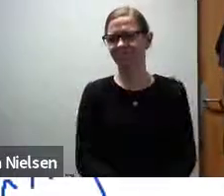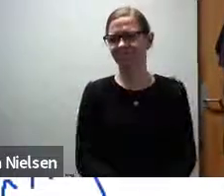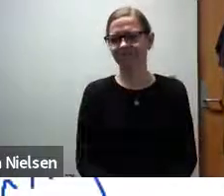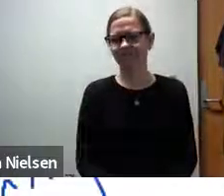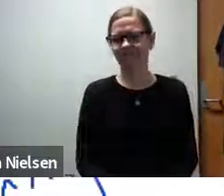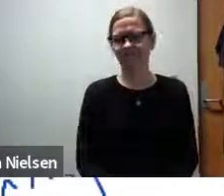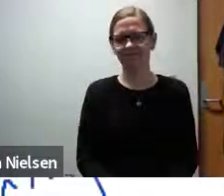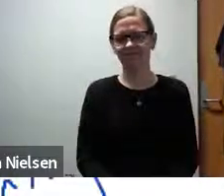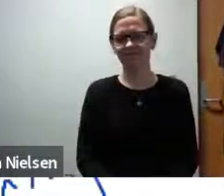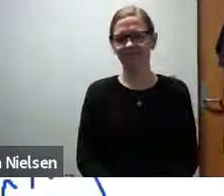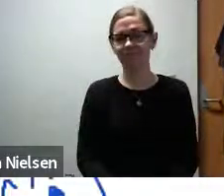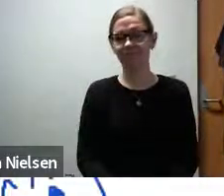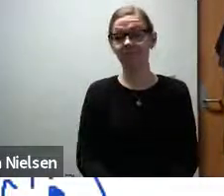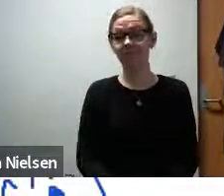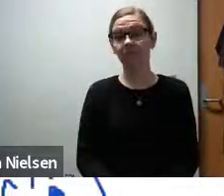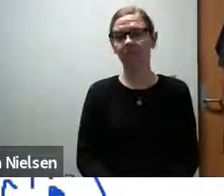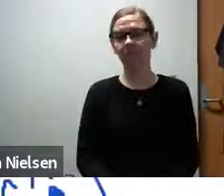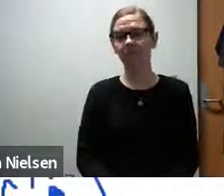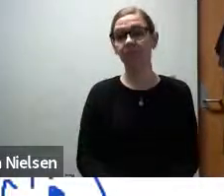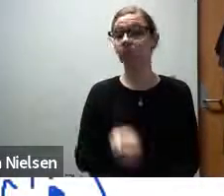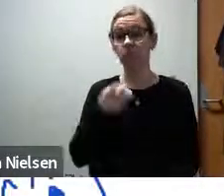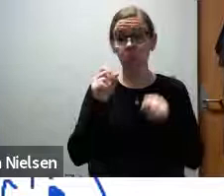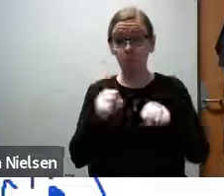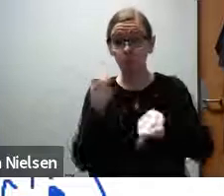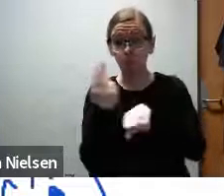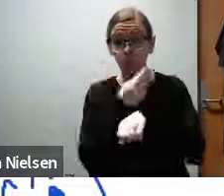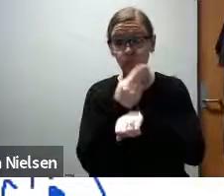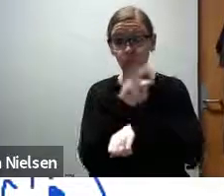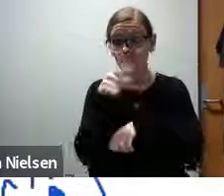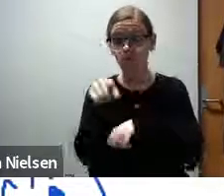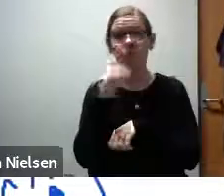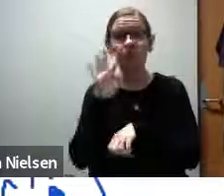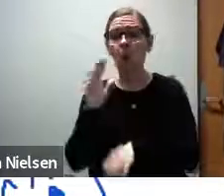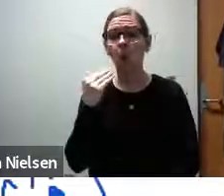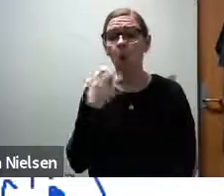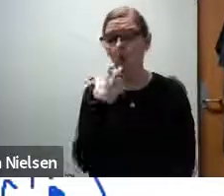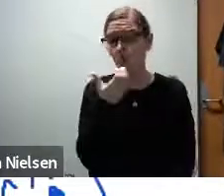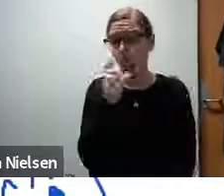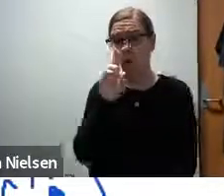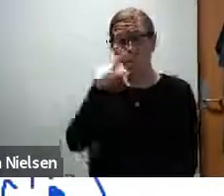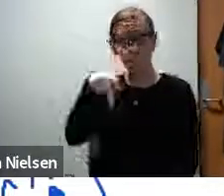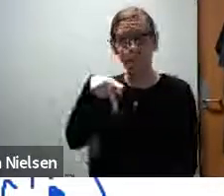This is something that you could use as a warm up as well. Let them tell you how their day has been so far.